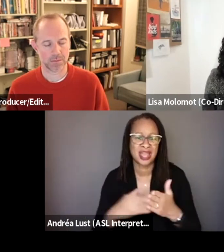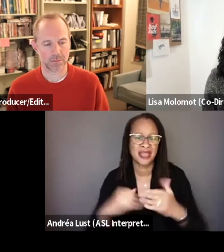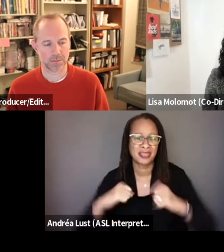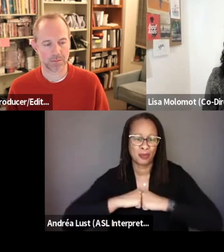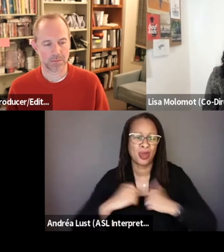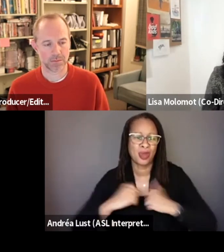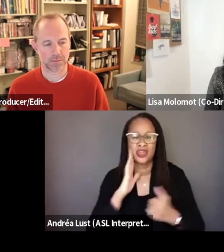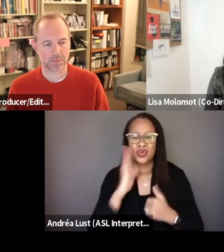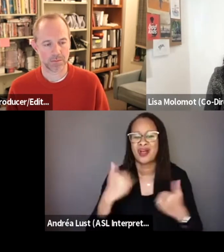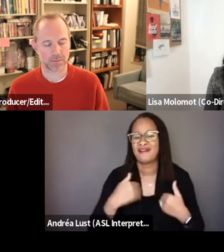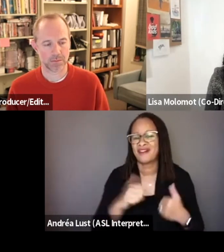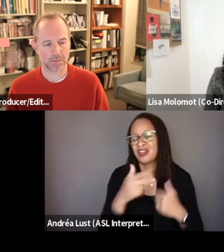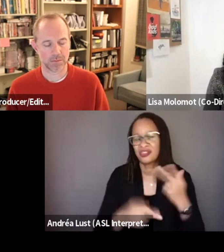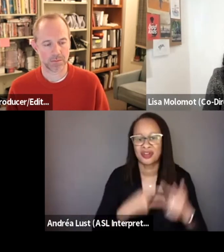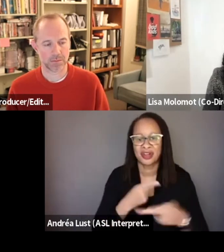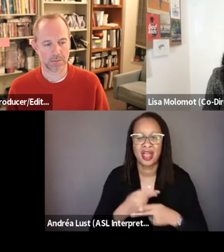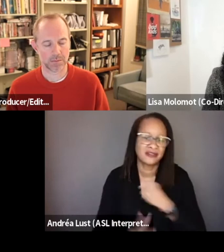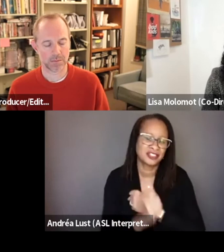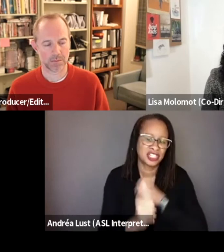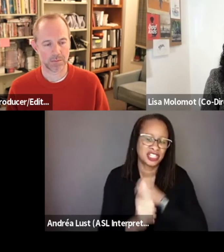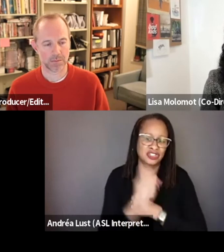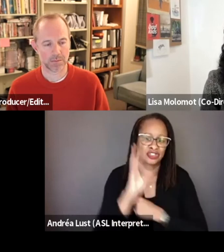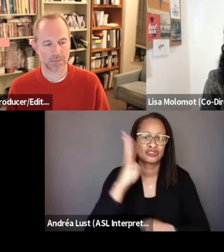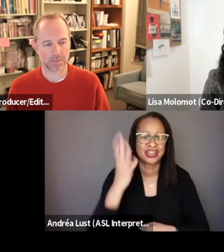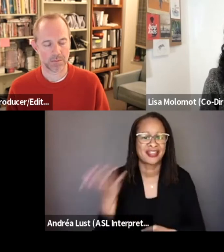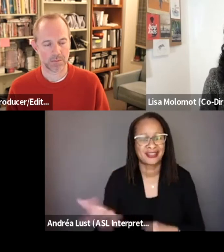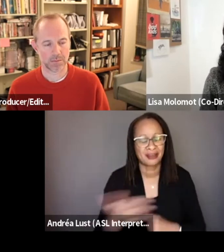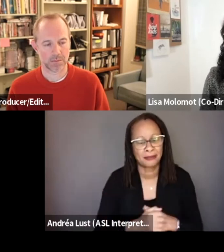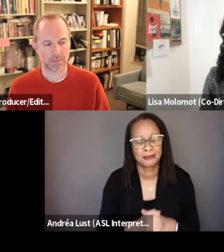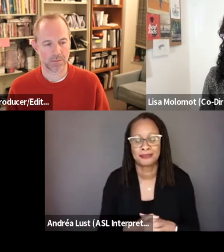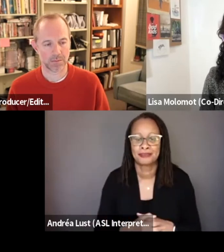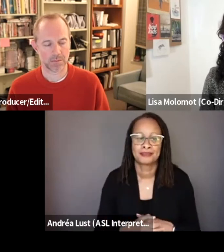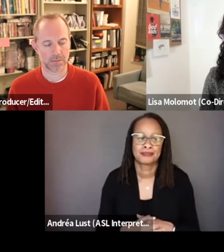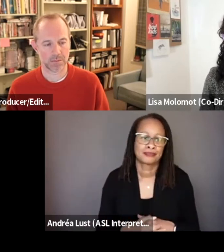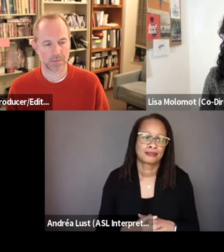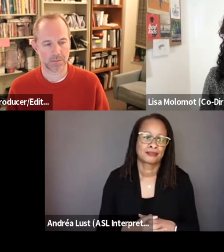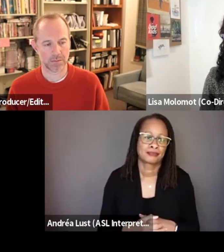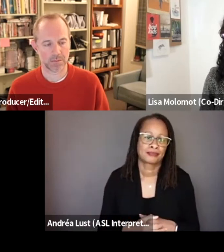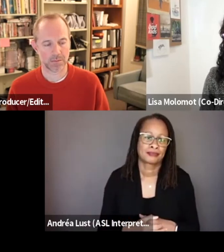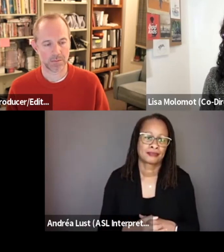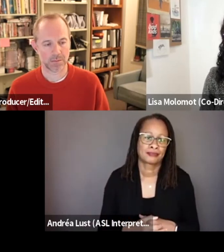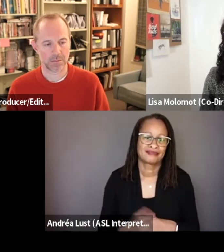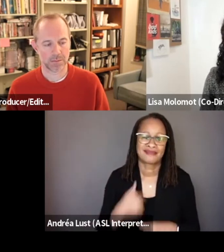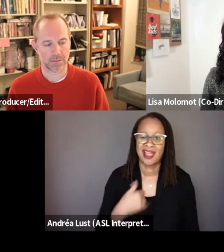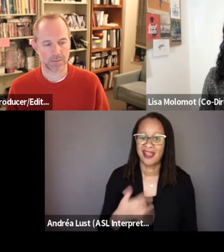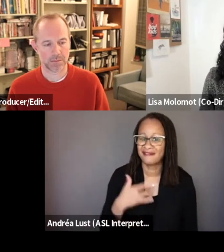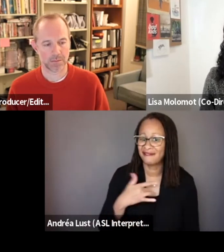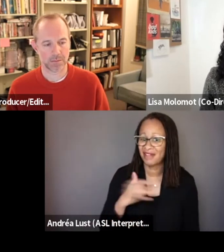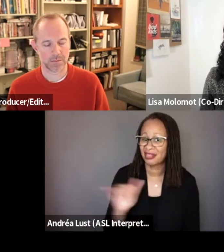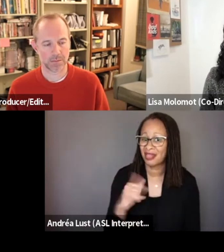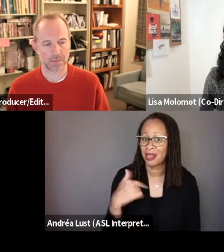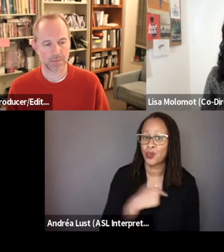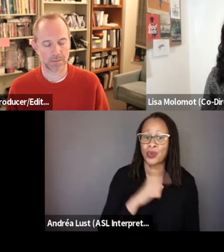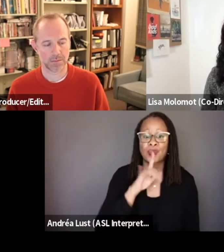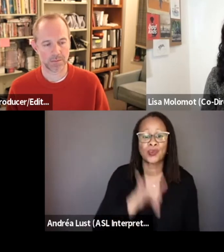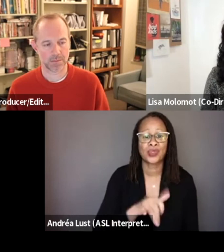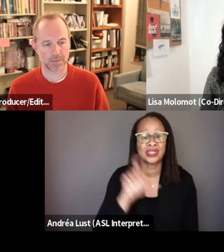kind of danger created by that. And I just feel like we really need to think about